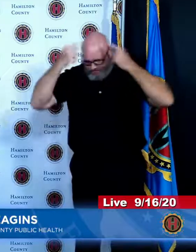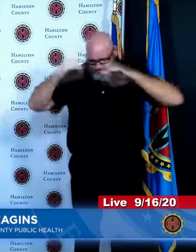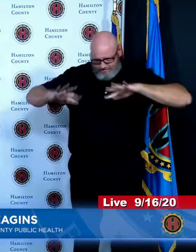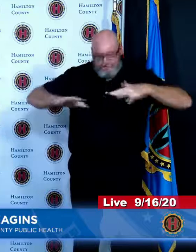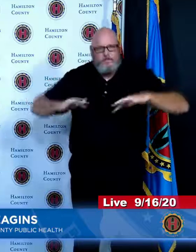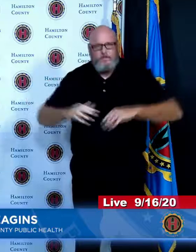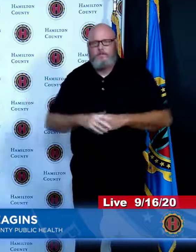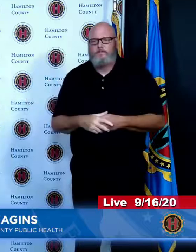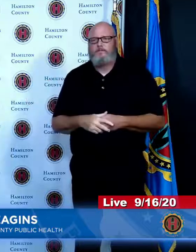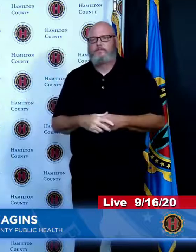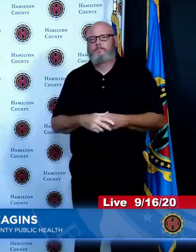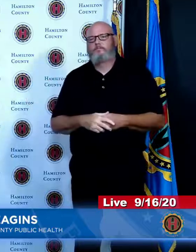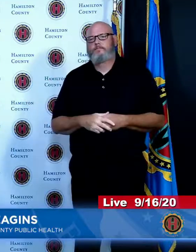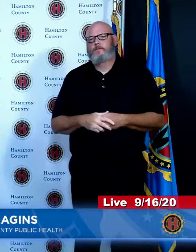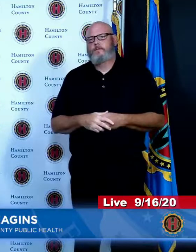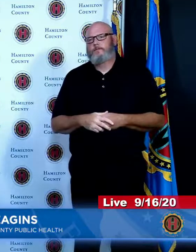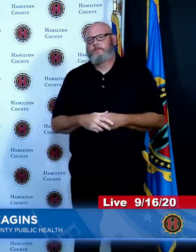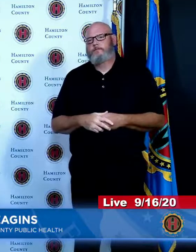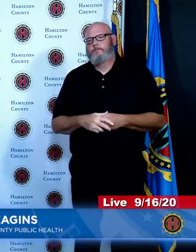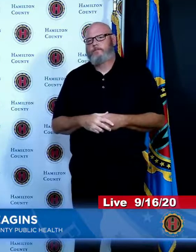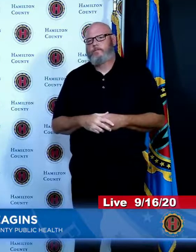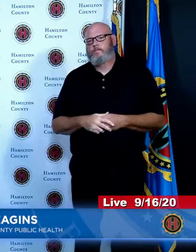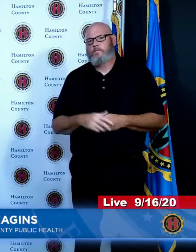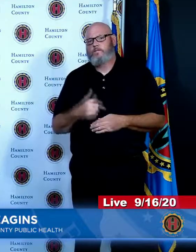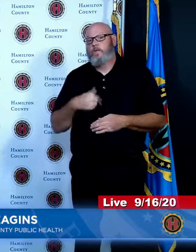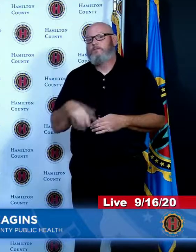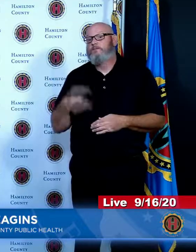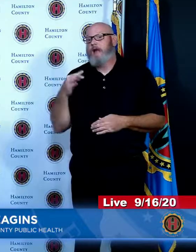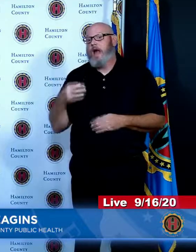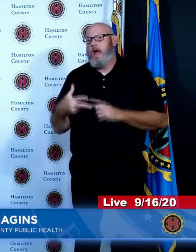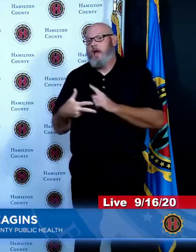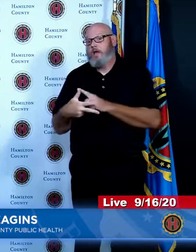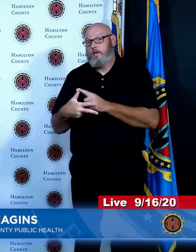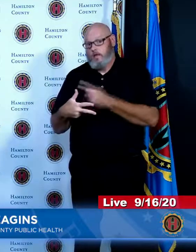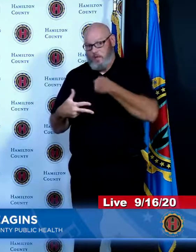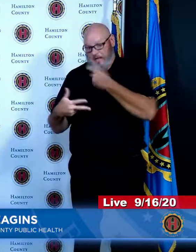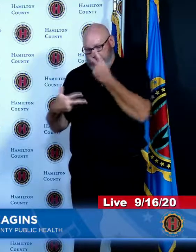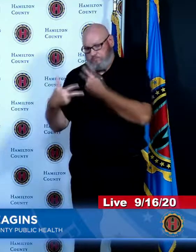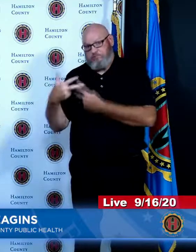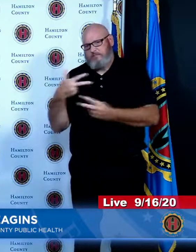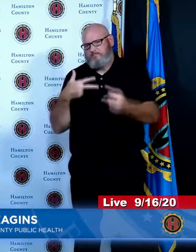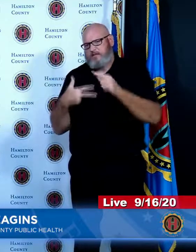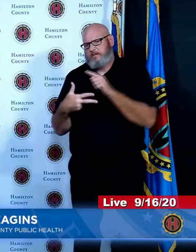requirements and we are already anticipating that and have already secured some of the capability for that